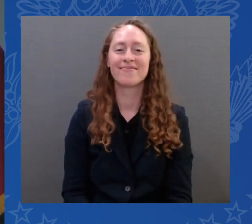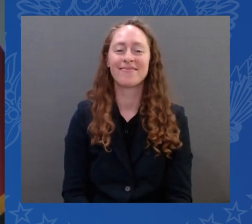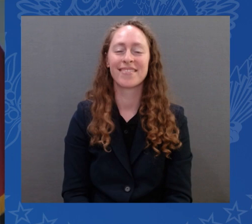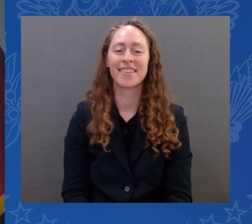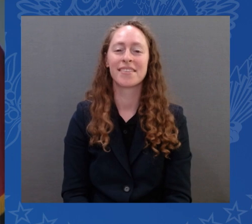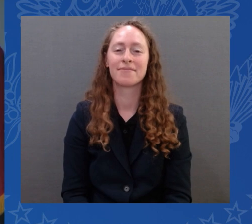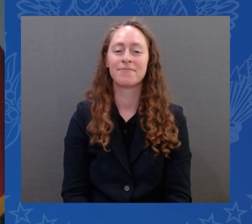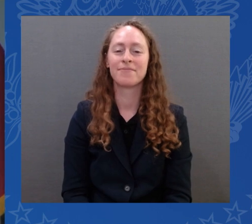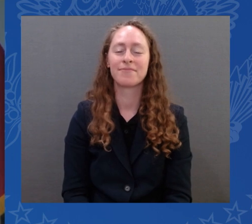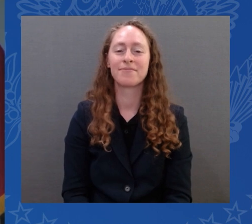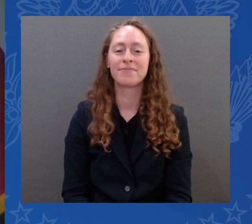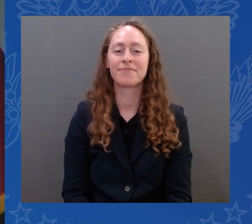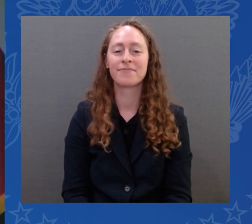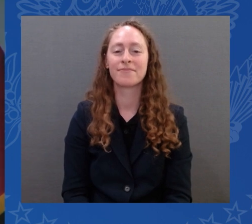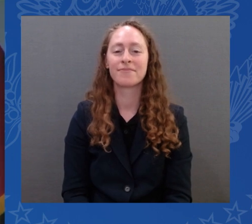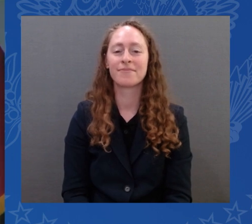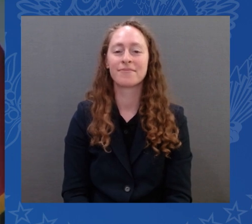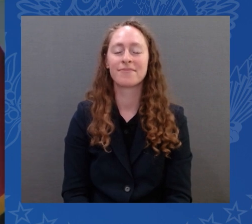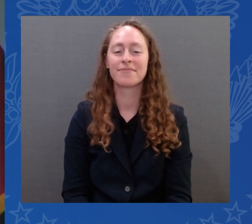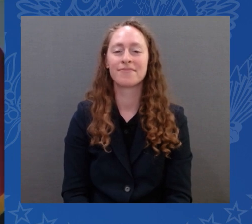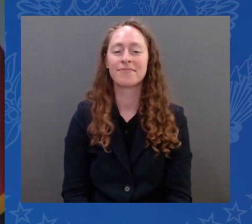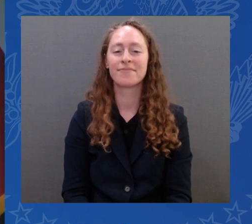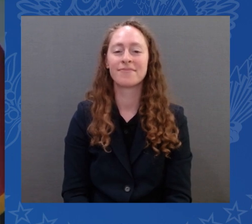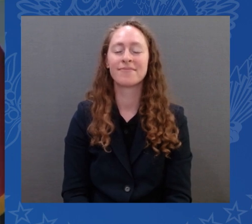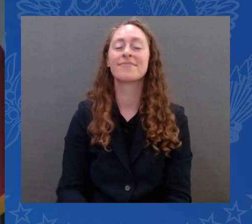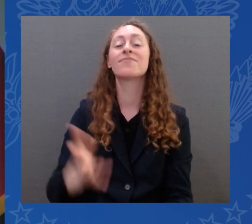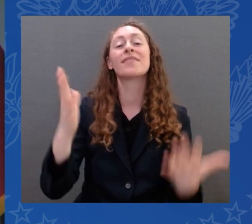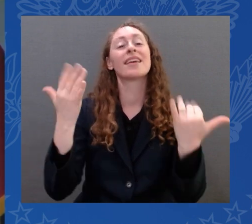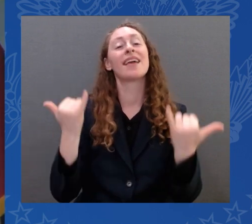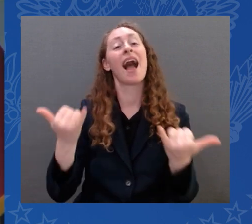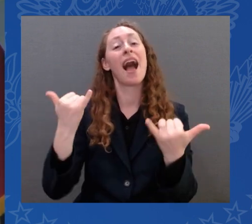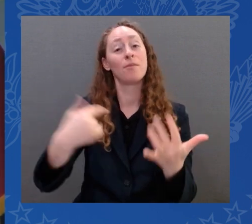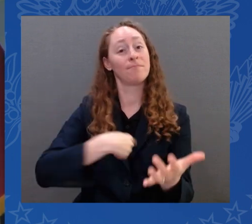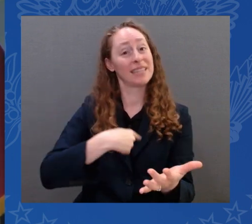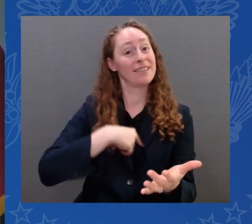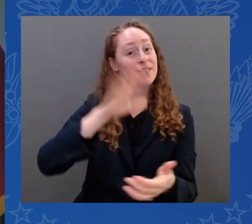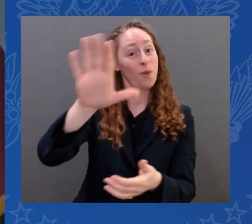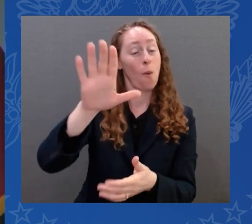I hereby absolve all those serving restrictions for minor infractions. You are absolved.